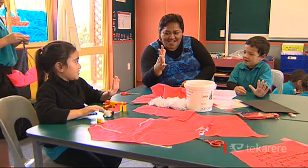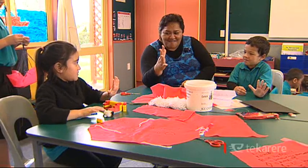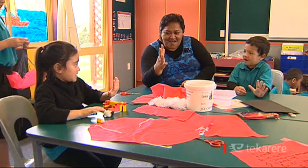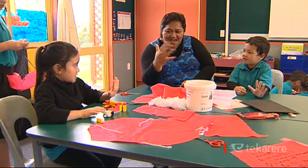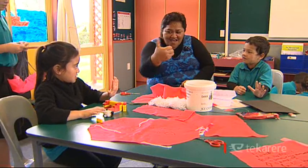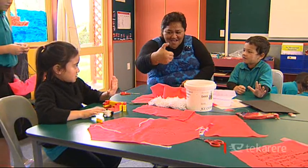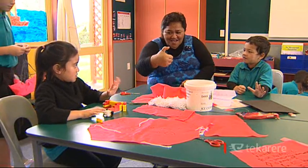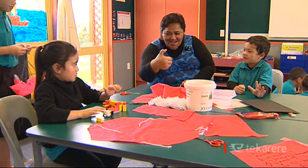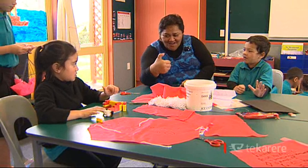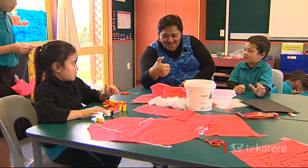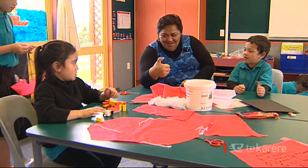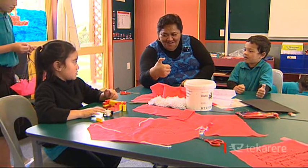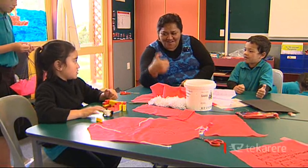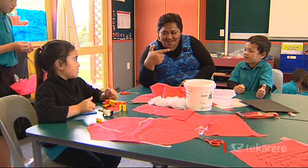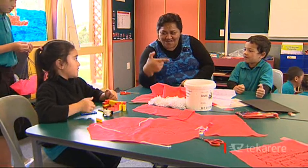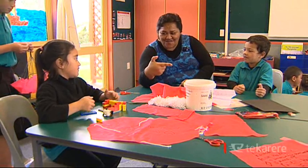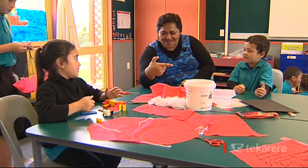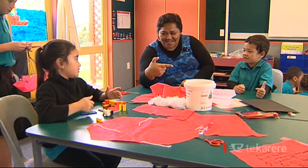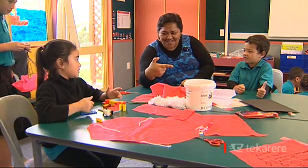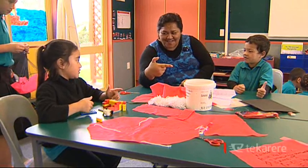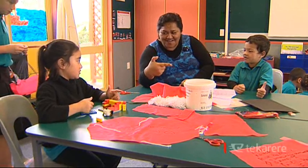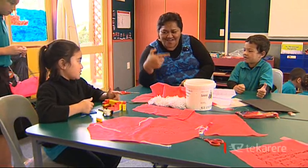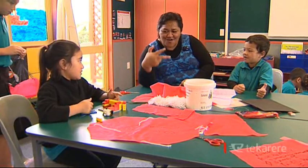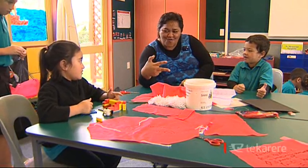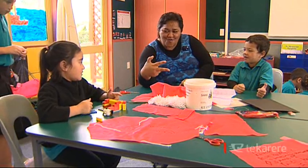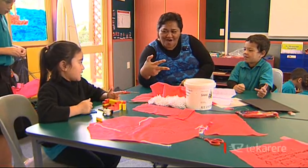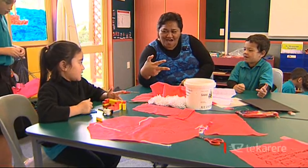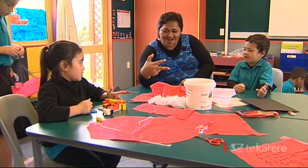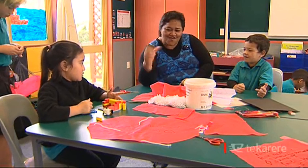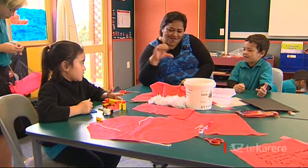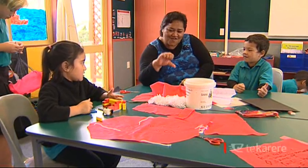and in the classroom, sign language has a strong presence.